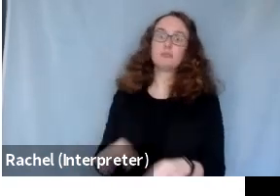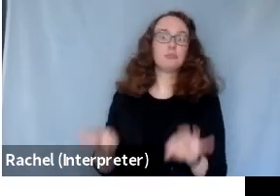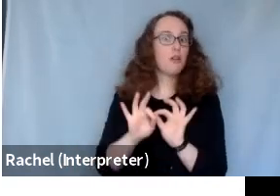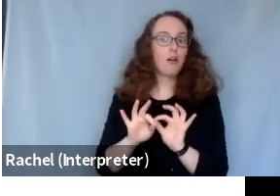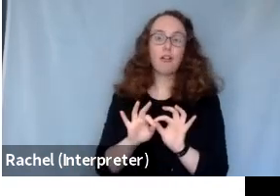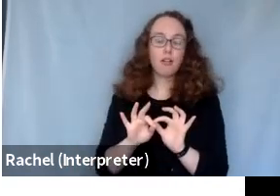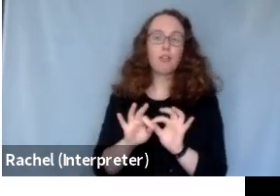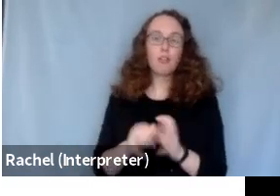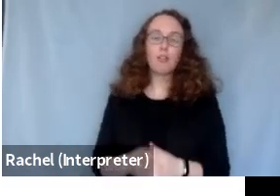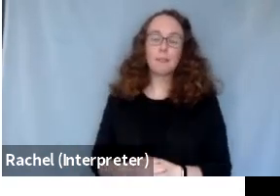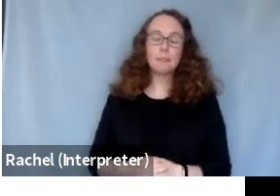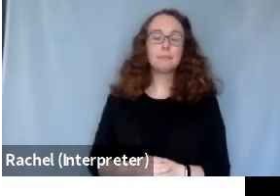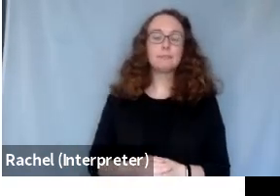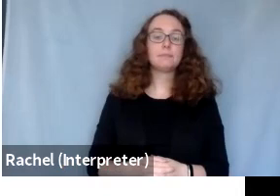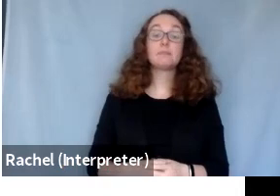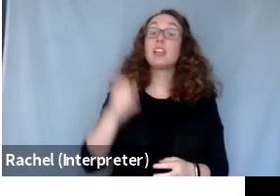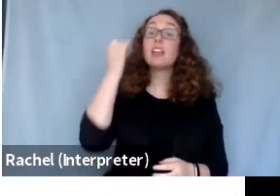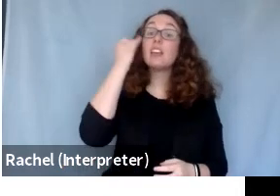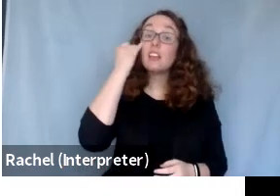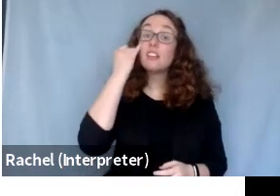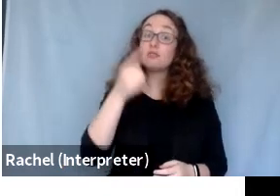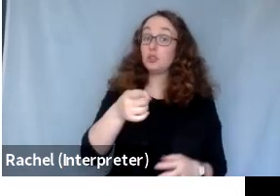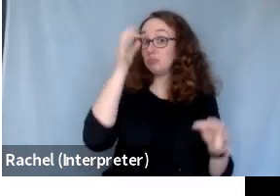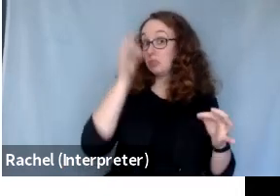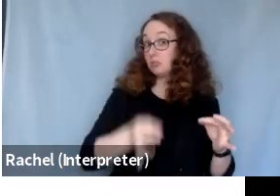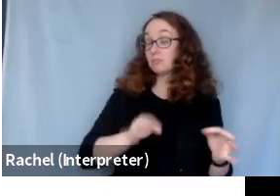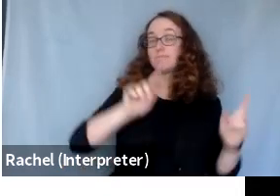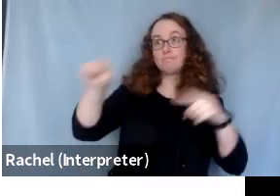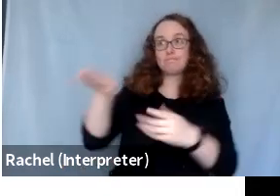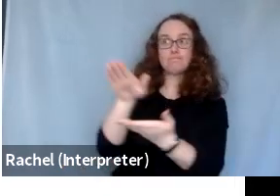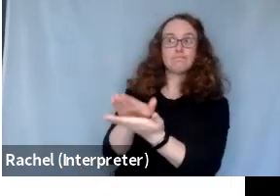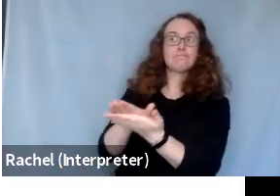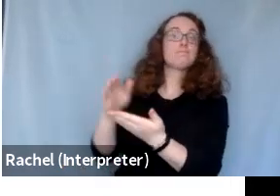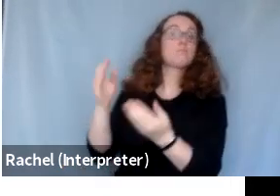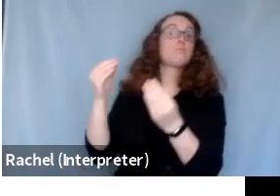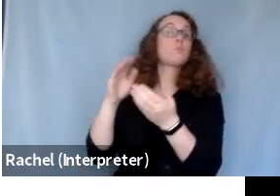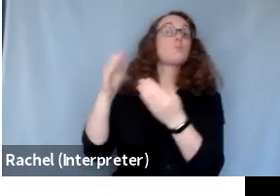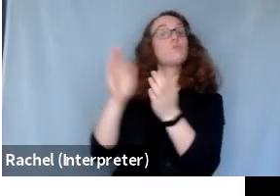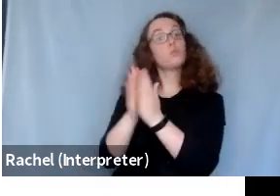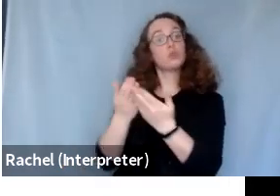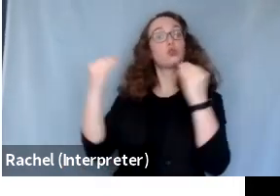If you do come to the campus, preparation would be key not only to